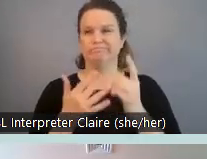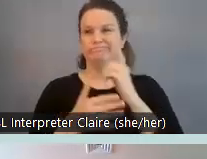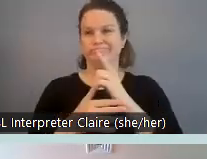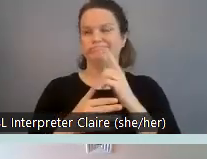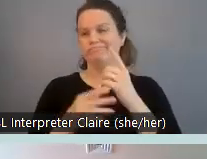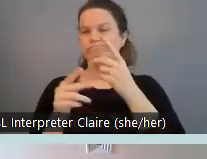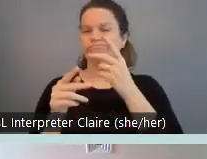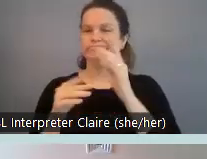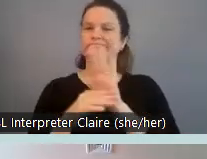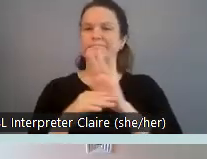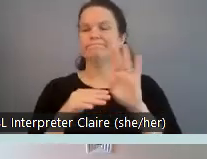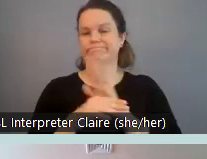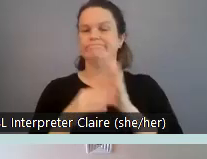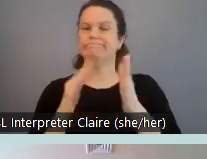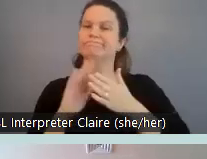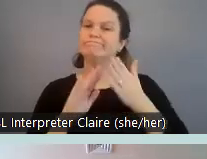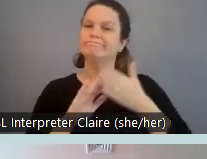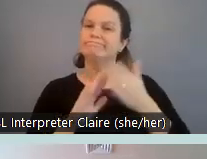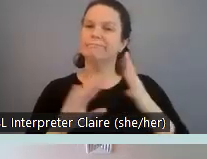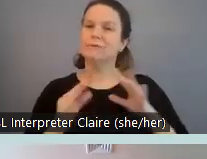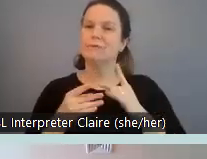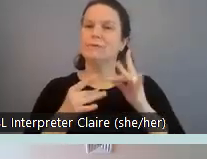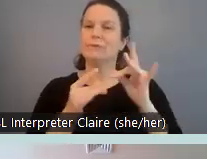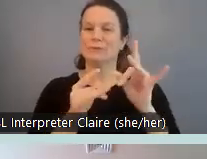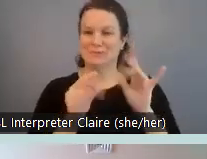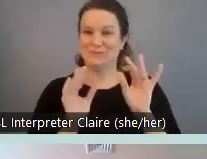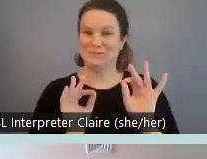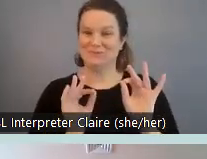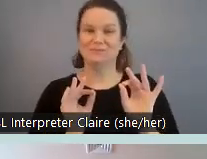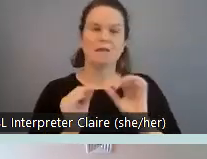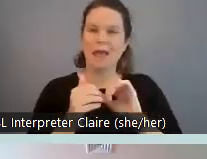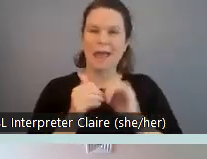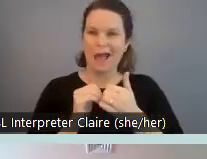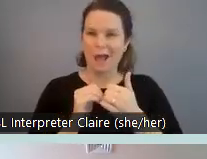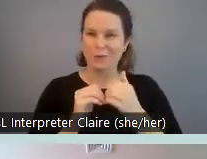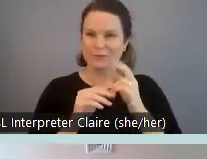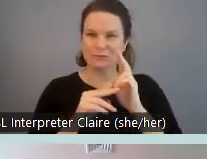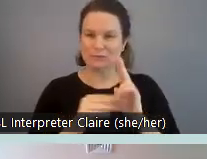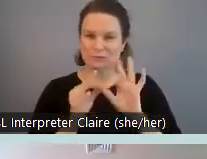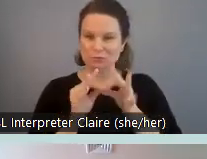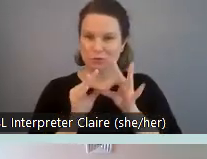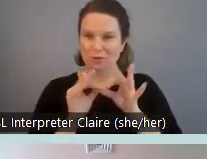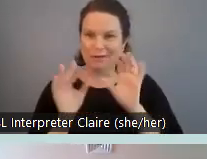pieces that will keep this running smoothly for everyone. How to use Zoom